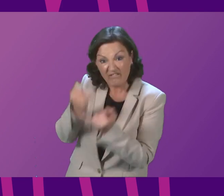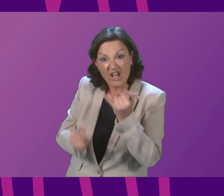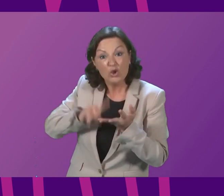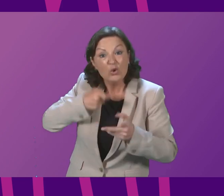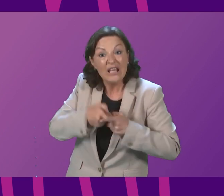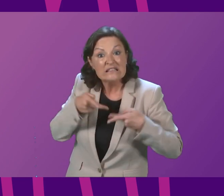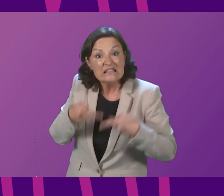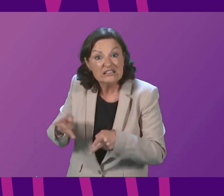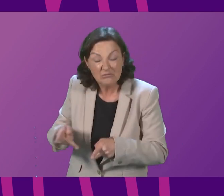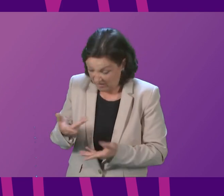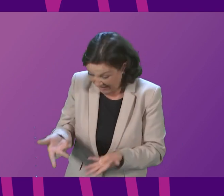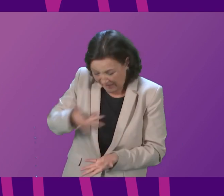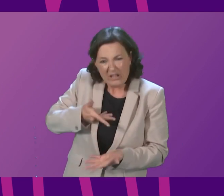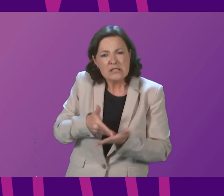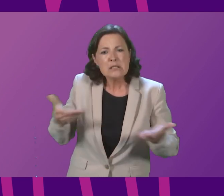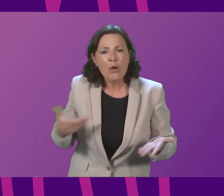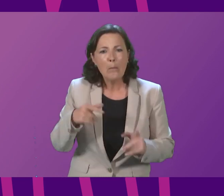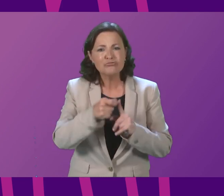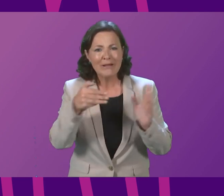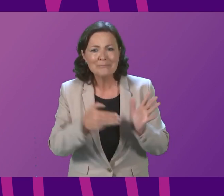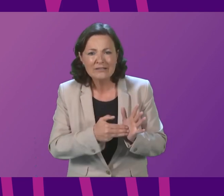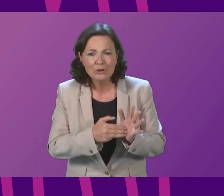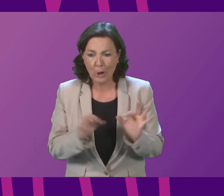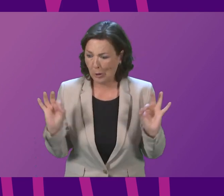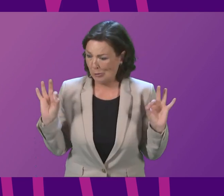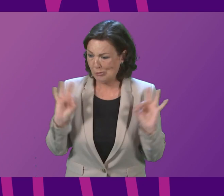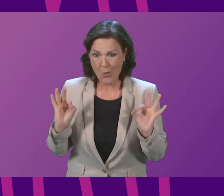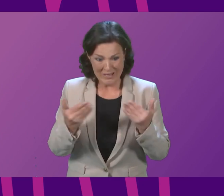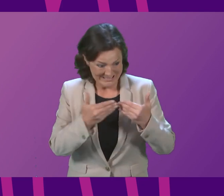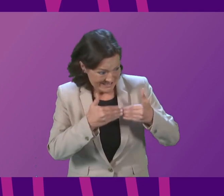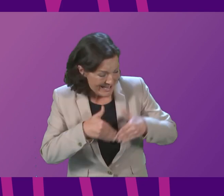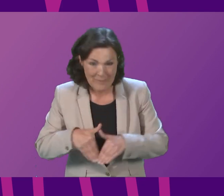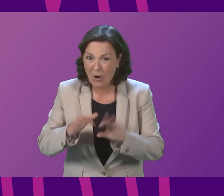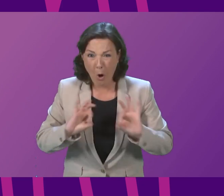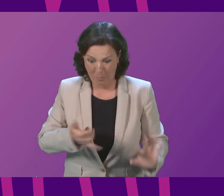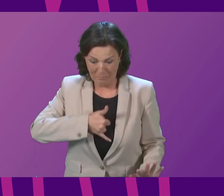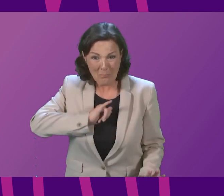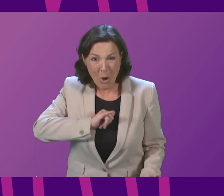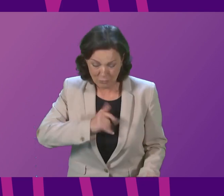that gives us a Prime Minister right now with no democratic or moral mandate in Scotland;